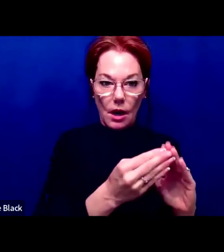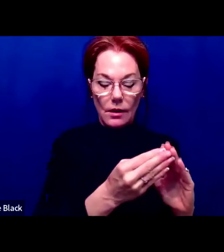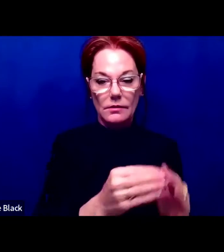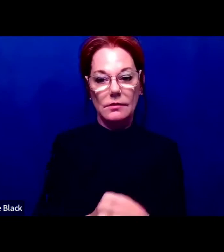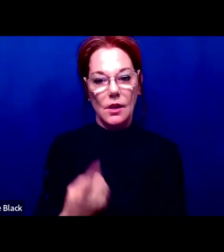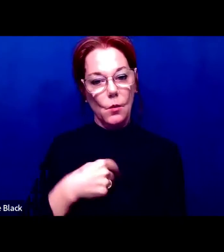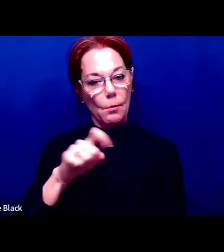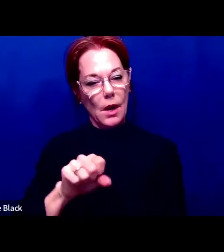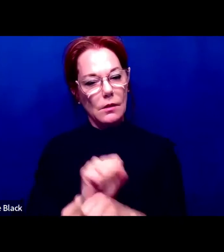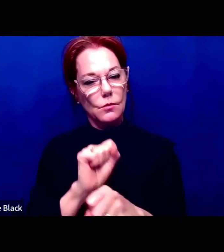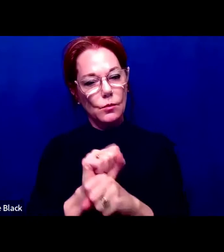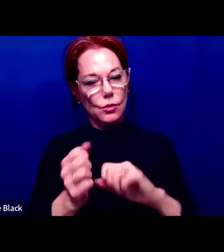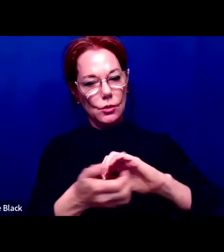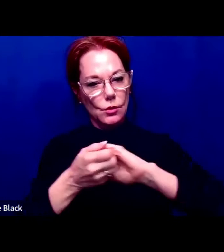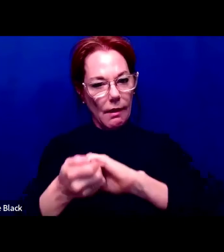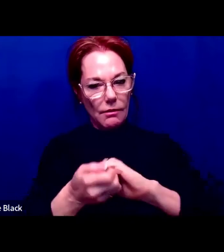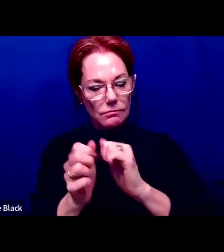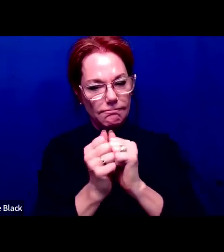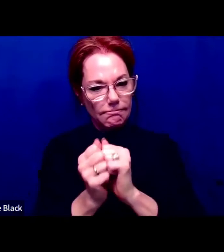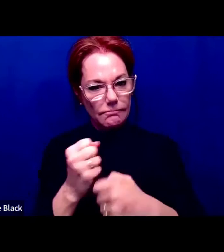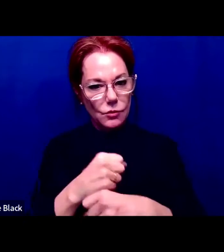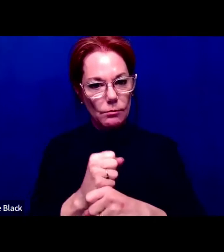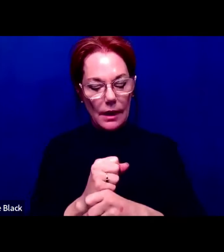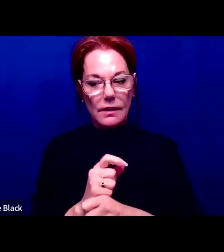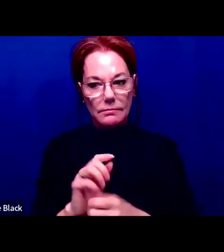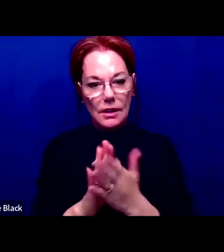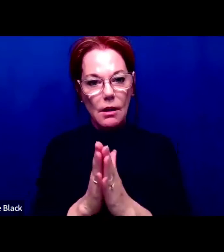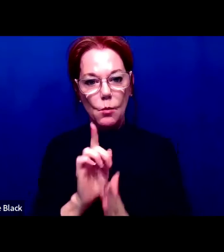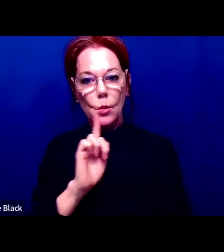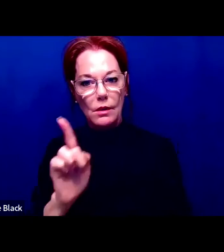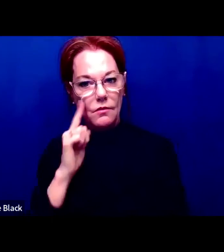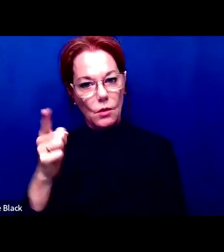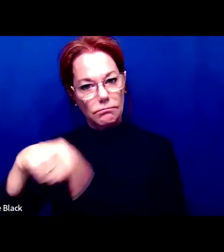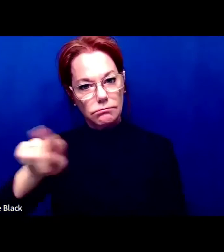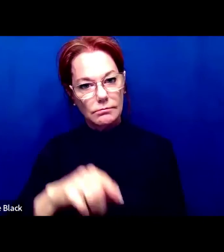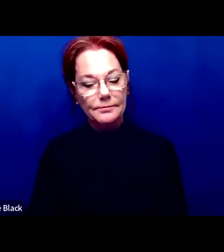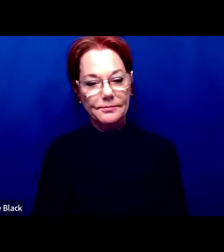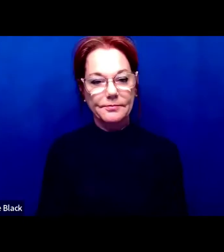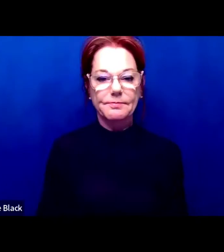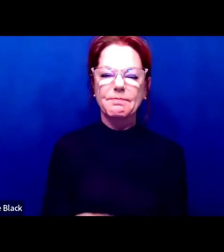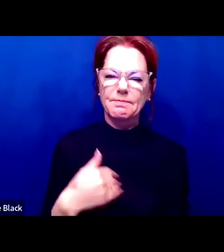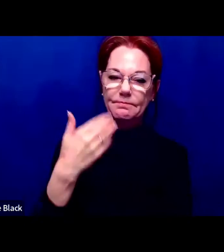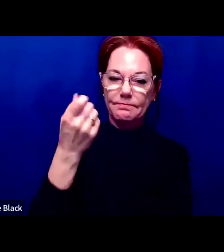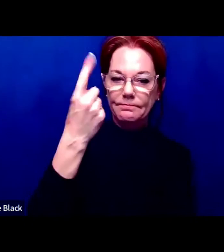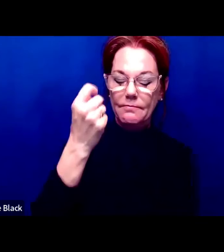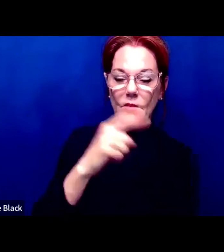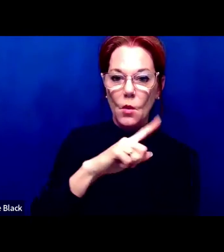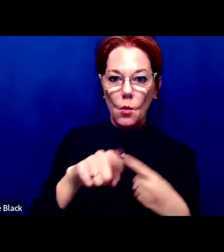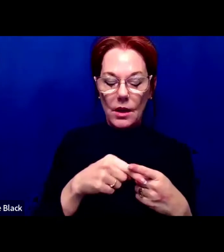together to make that right a reality for all. Sometimes when you're in the middle of things, it can be hard to see the